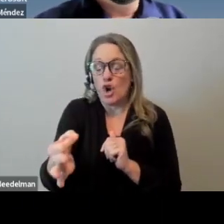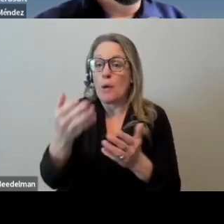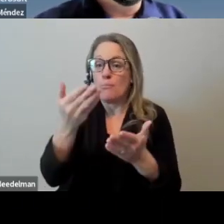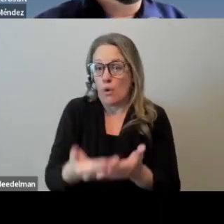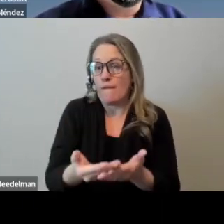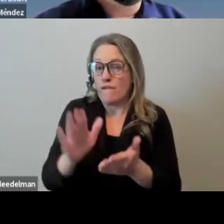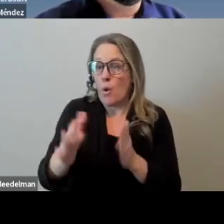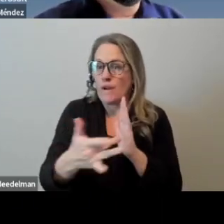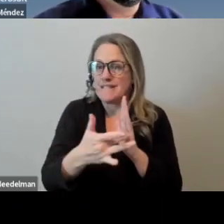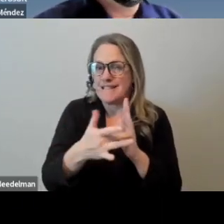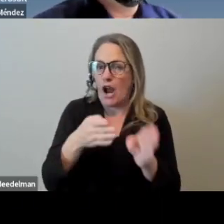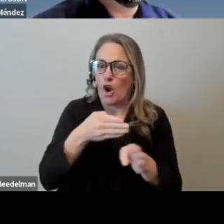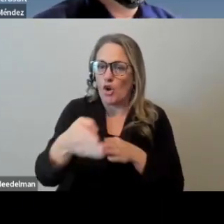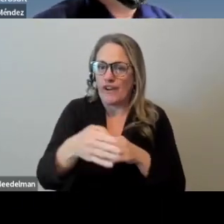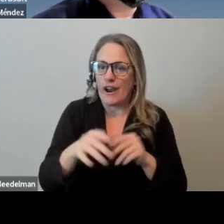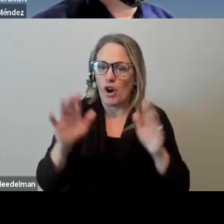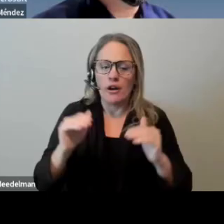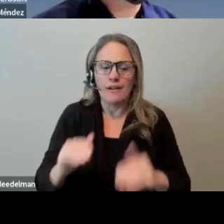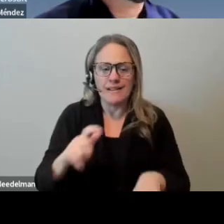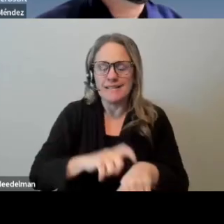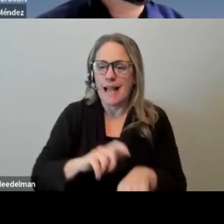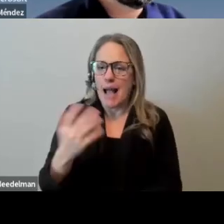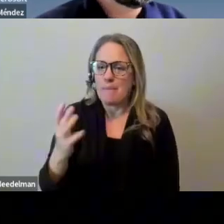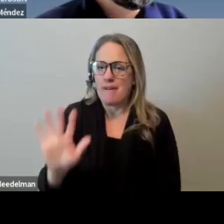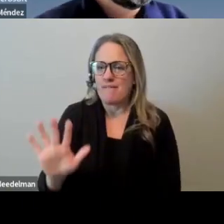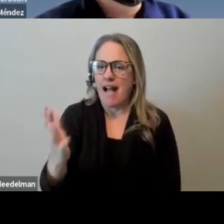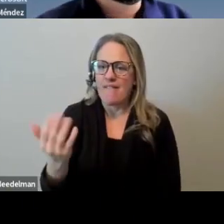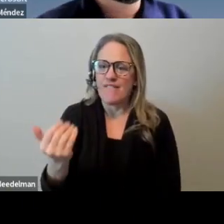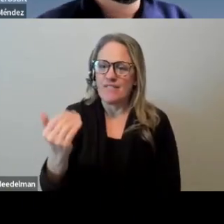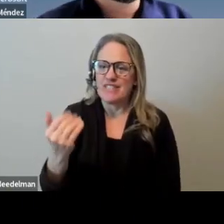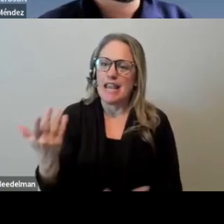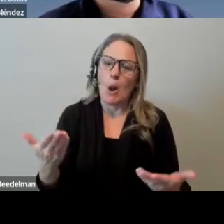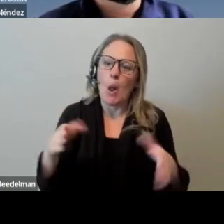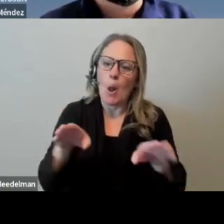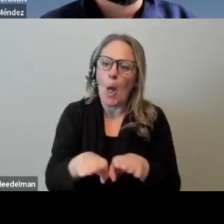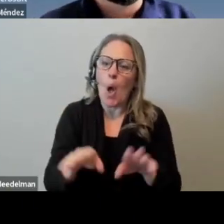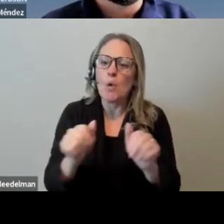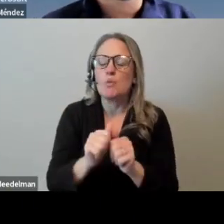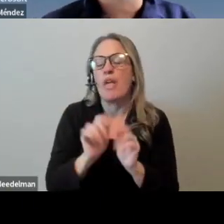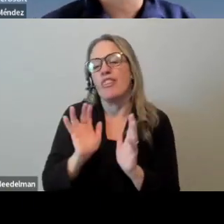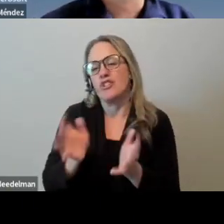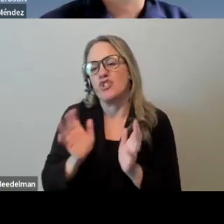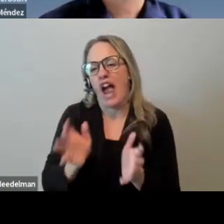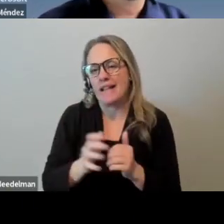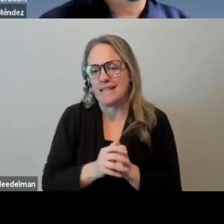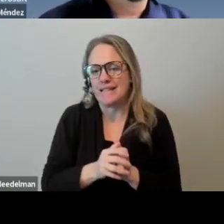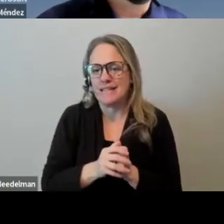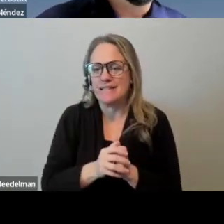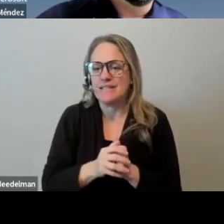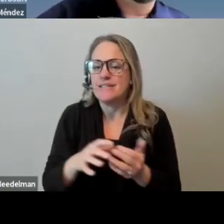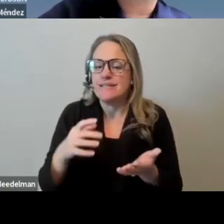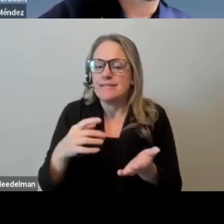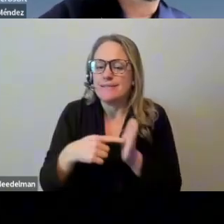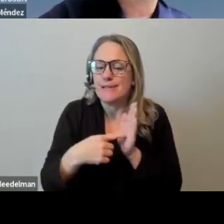And again, at 5:15 PM Eastern, we're closing off with a fireside chat to highlight that accessibility is